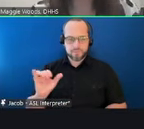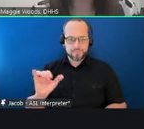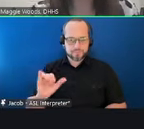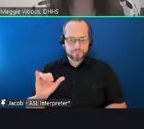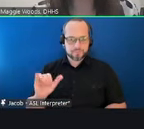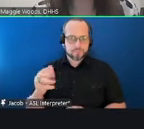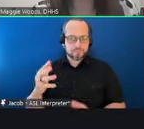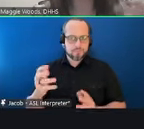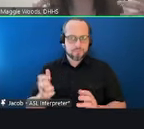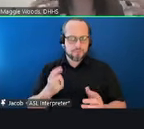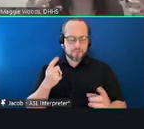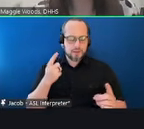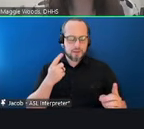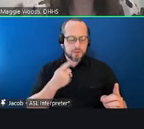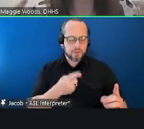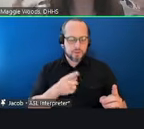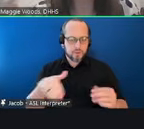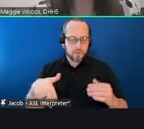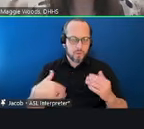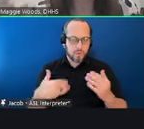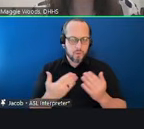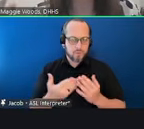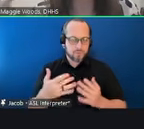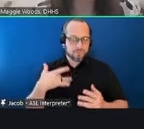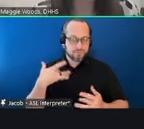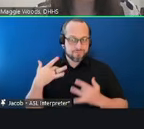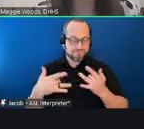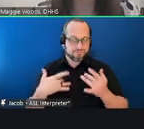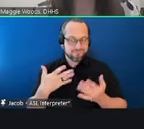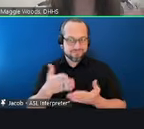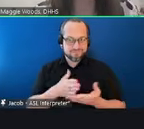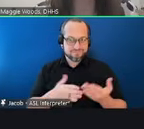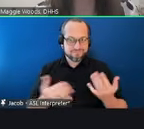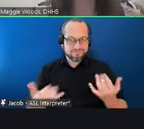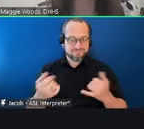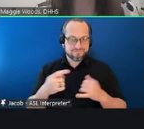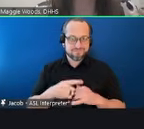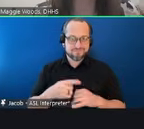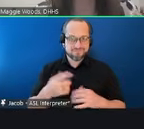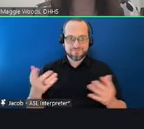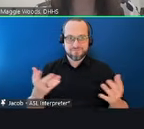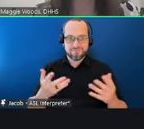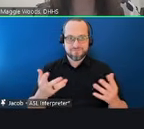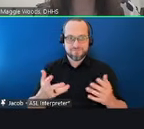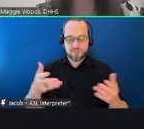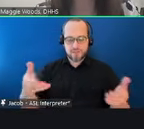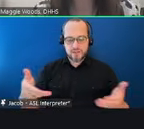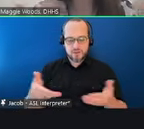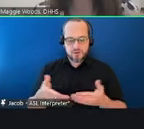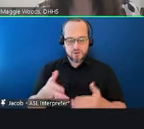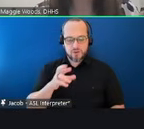to what the the whole exciting part of today is and that is to introduce the roots hub. So just a